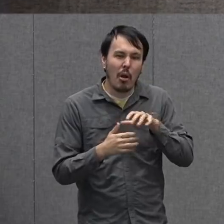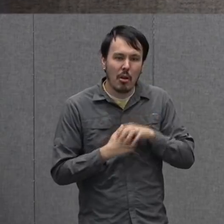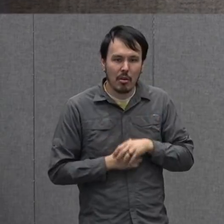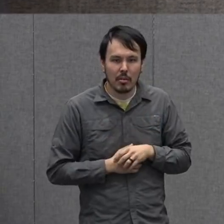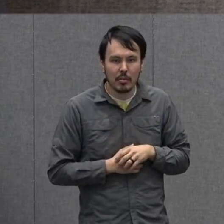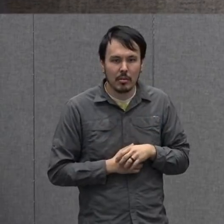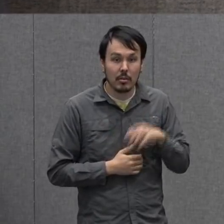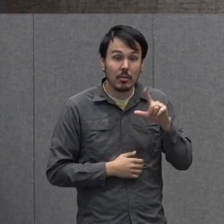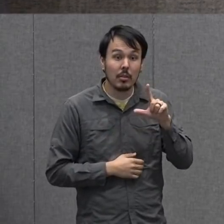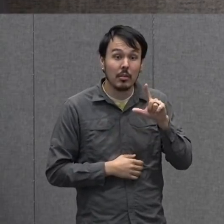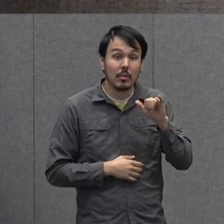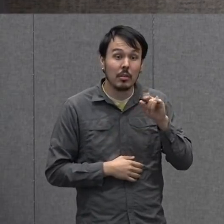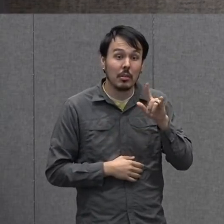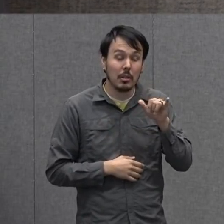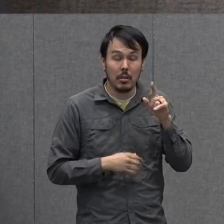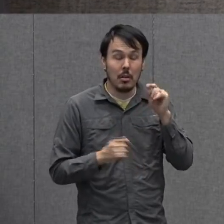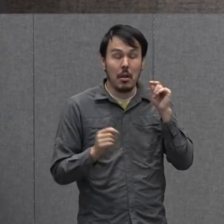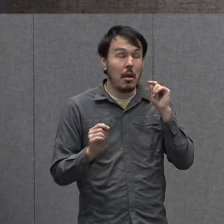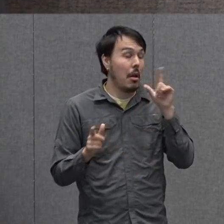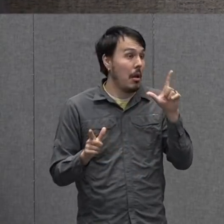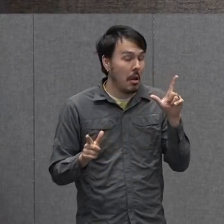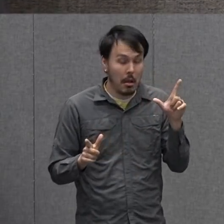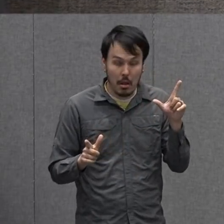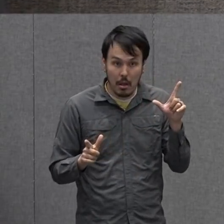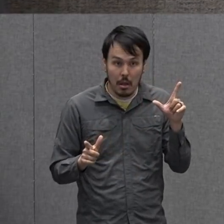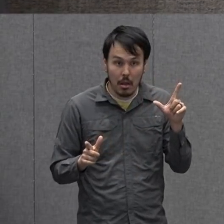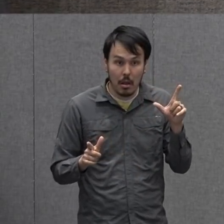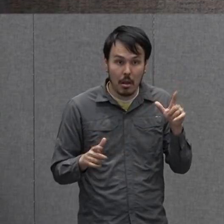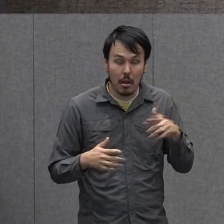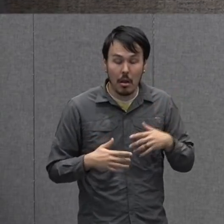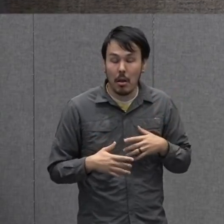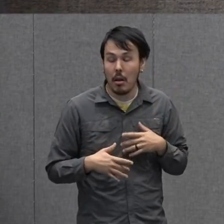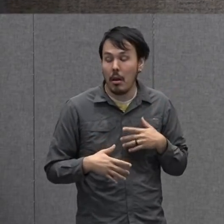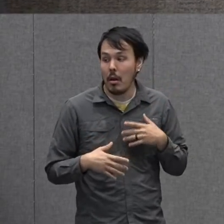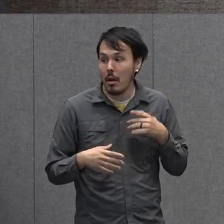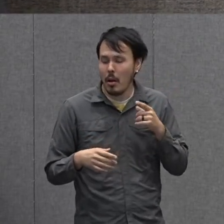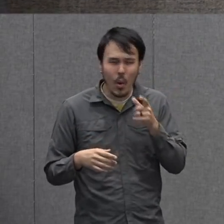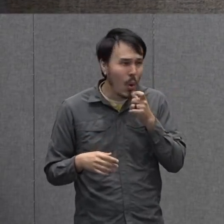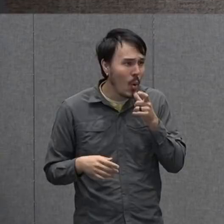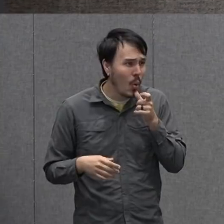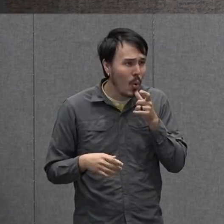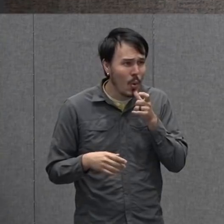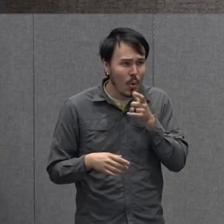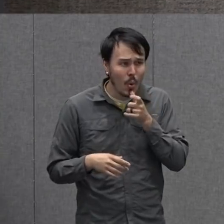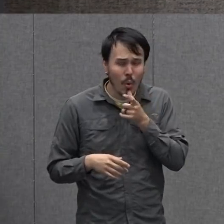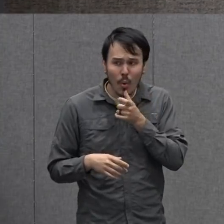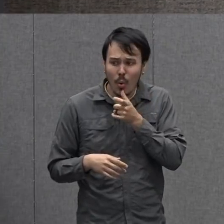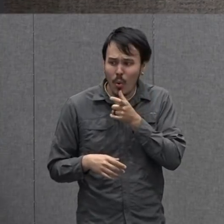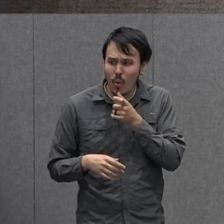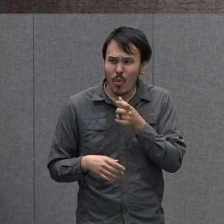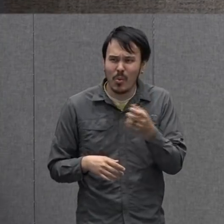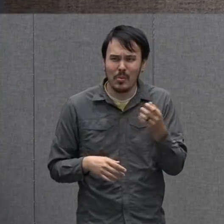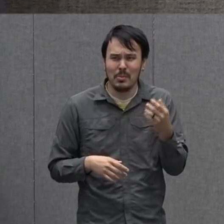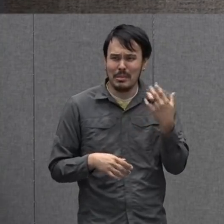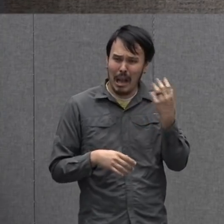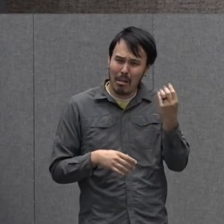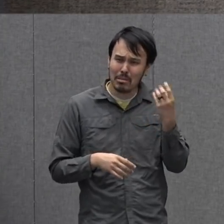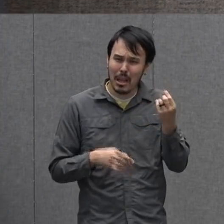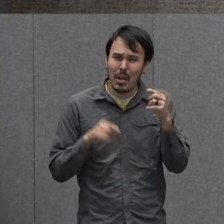Lily Laceby woke up with a start. Who is it, she called. Who is out on a night like this?